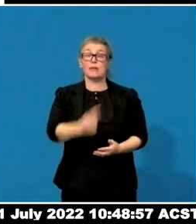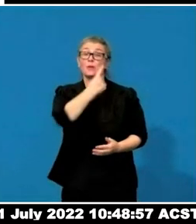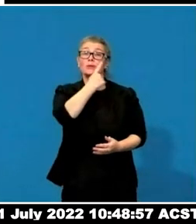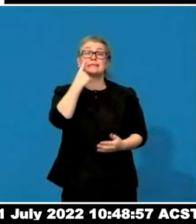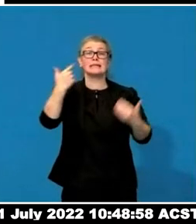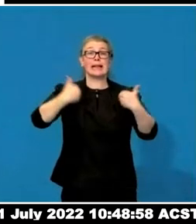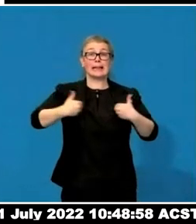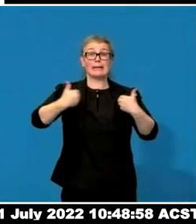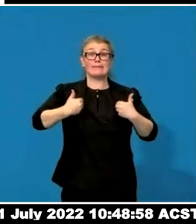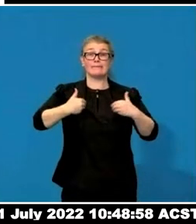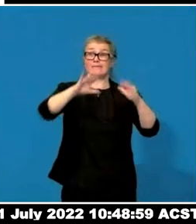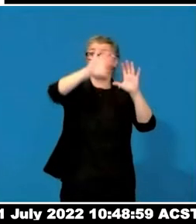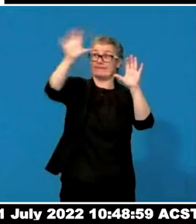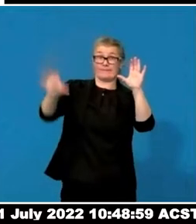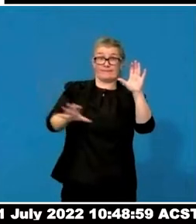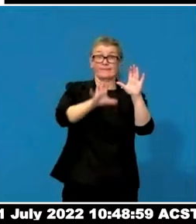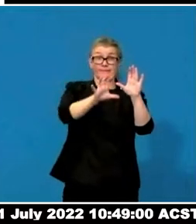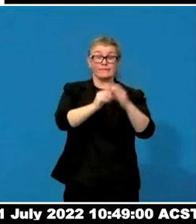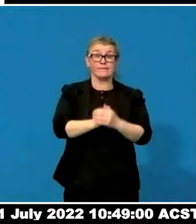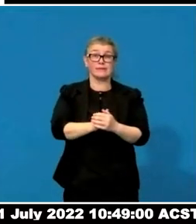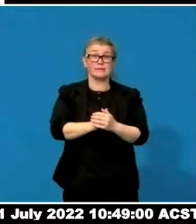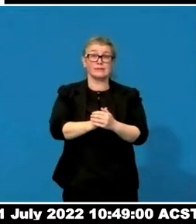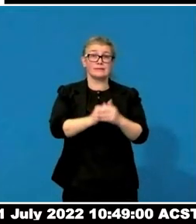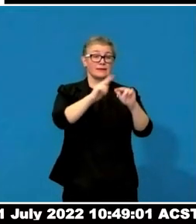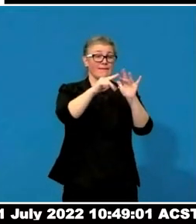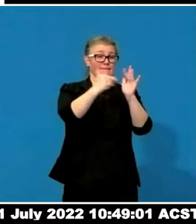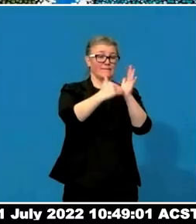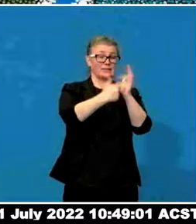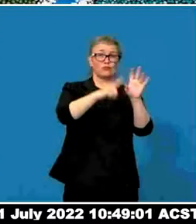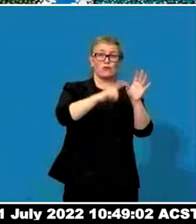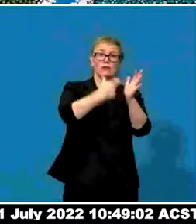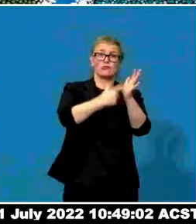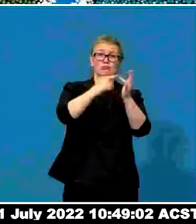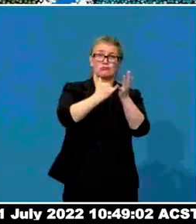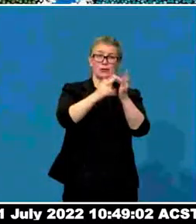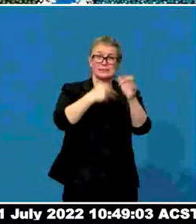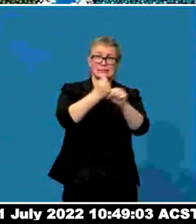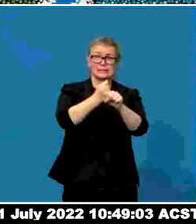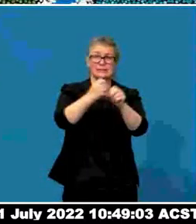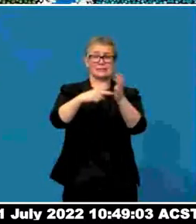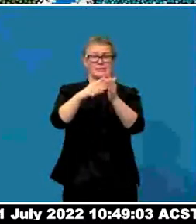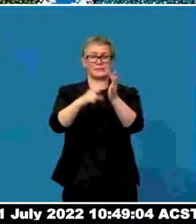Crossing, Western Australia; Tennant Creek and Gumbalanya in the Northern Territory; and Thursday Island in Queensland.